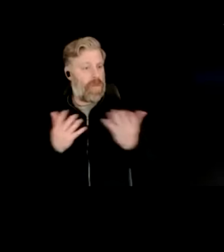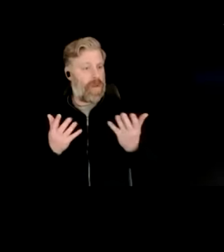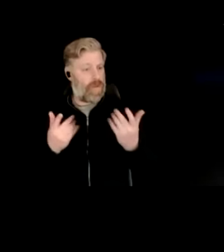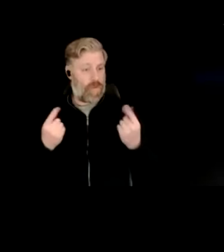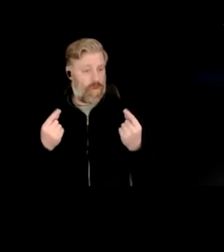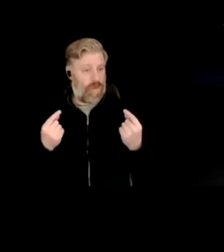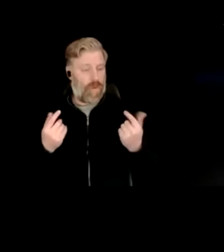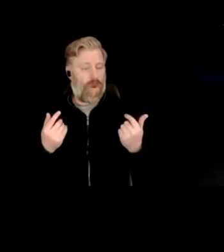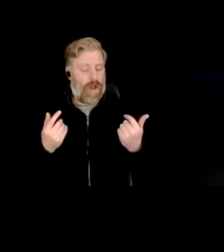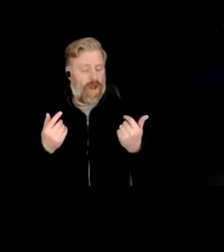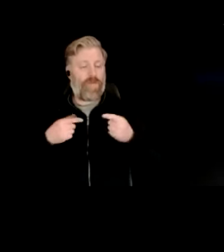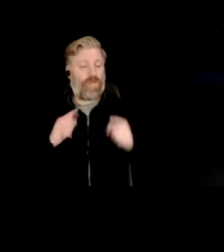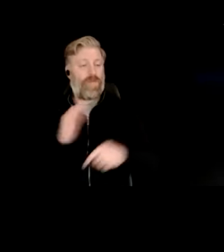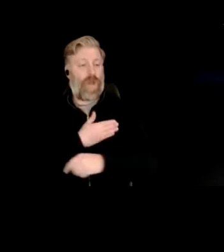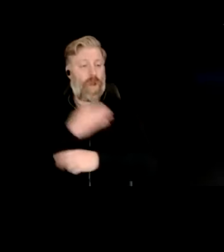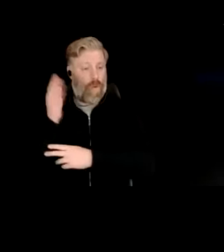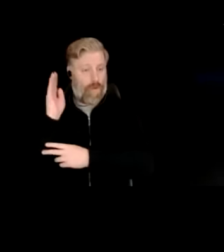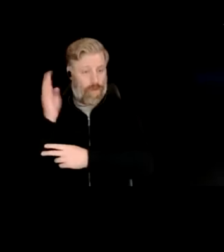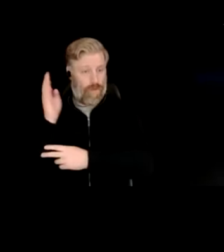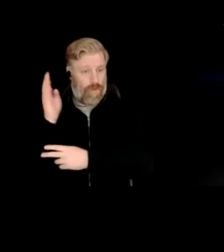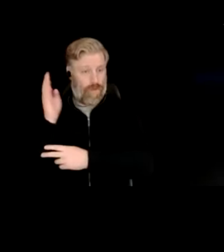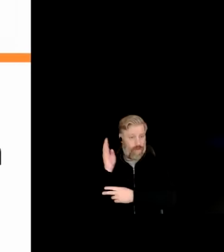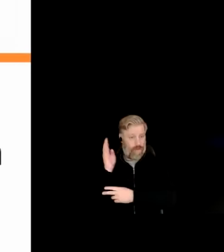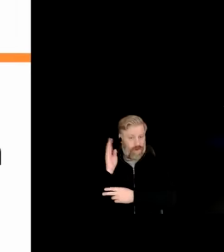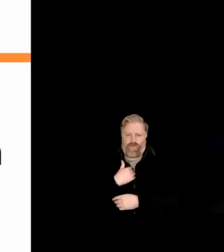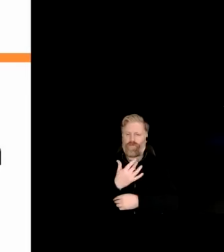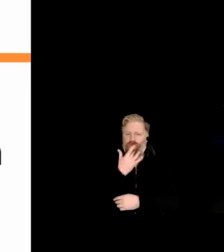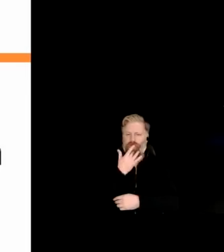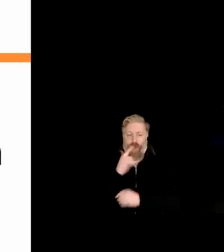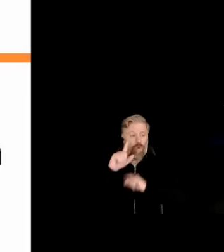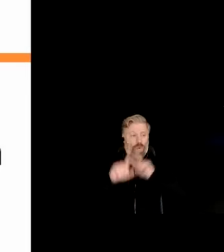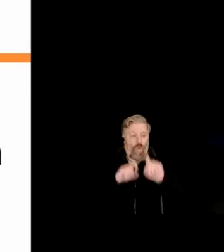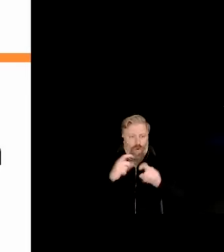As we go through the presentation, we prefer that you use the chat feature